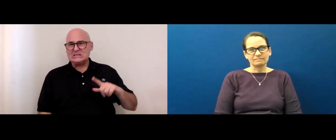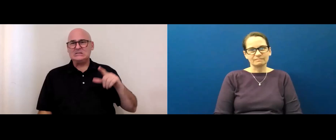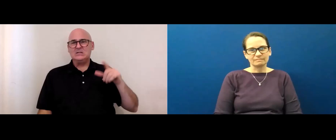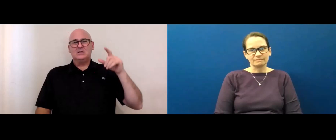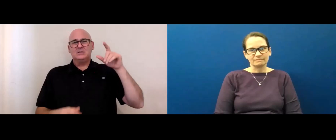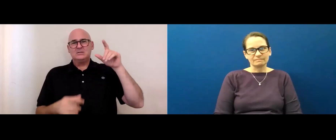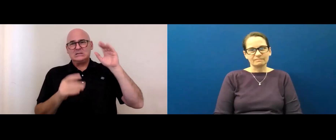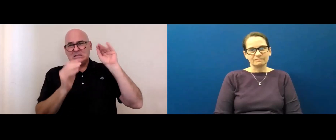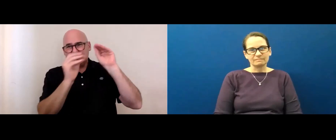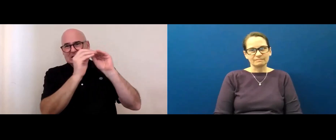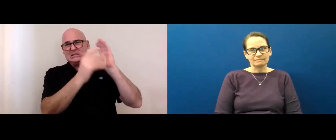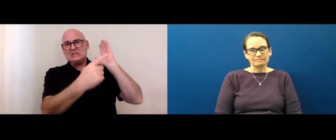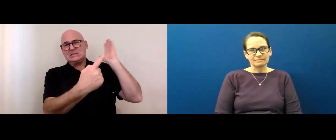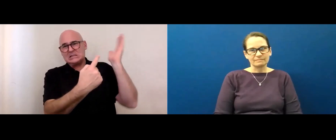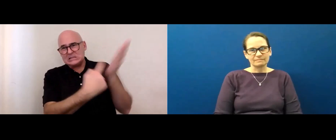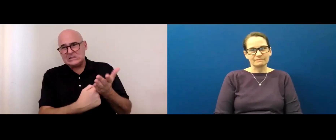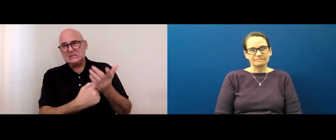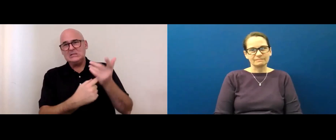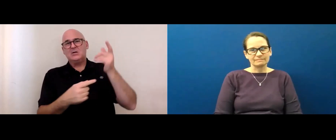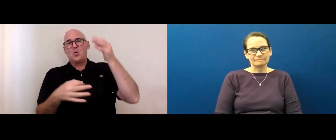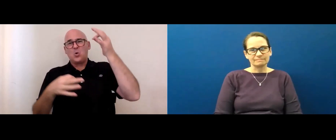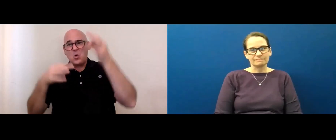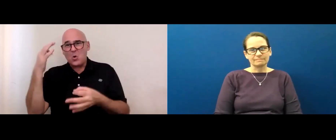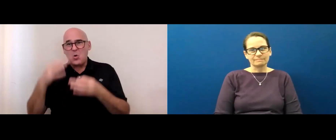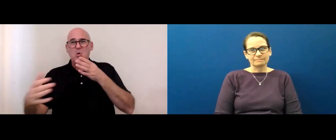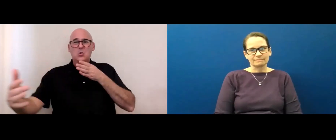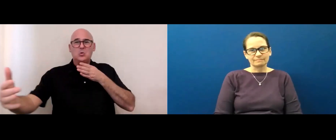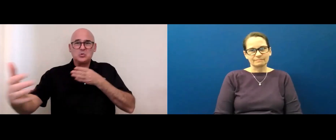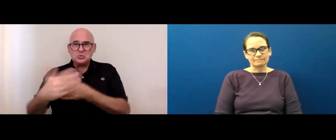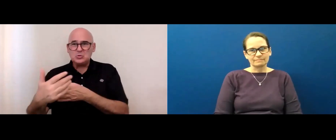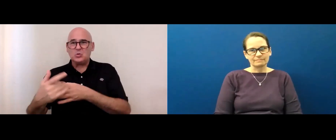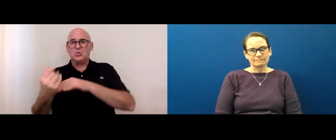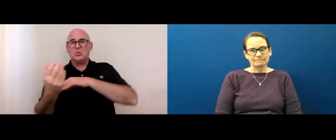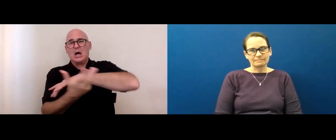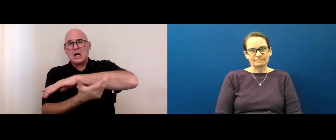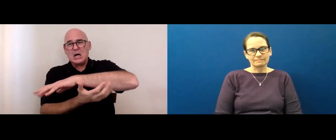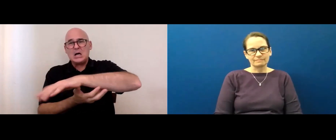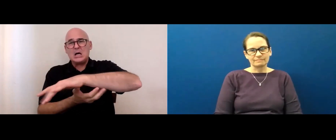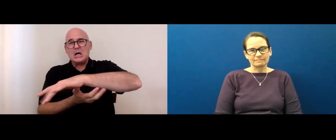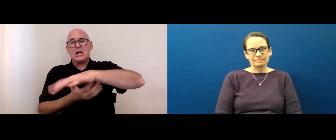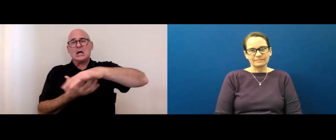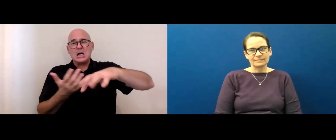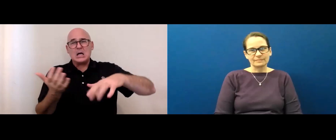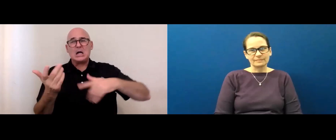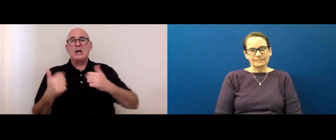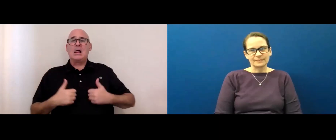again legislation and convincing people and going to court and lawsuits and all of that